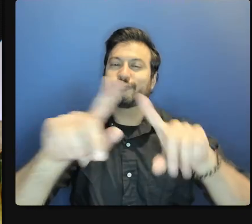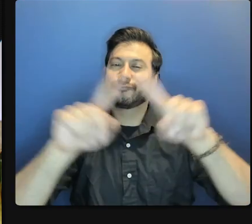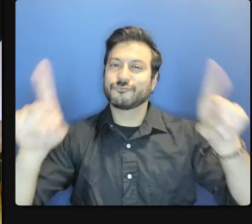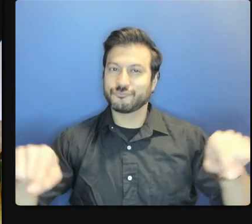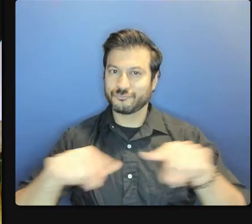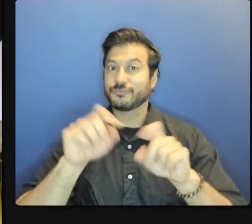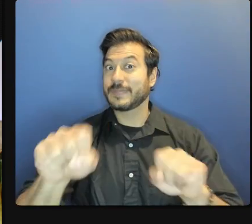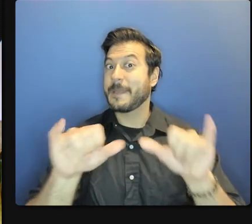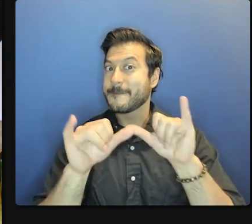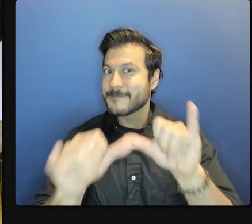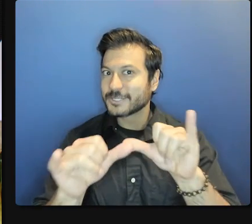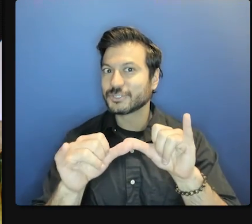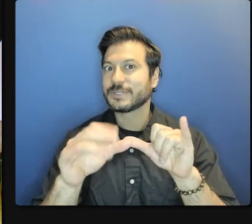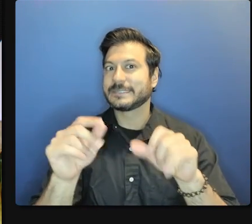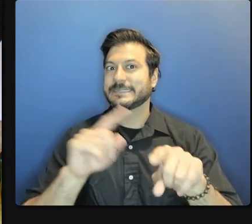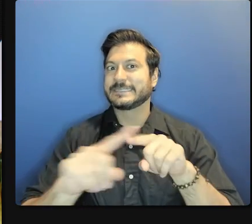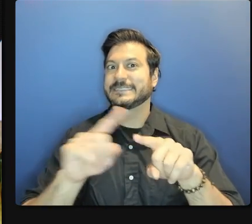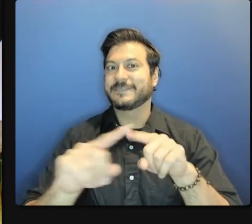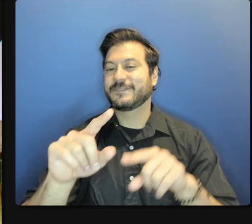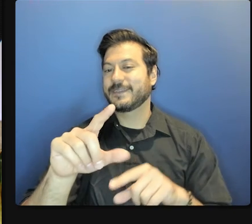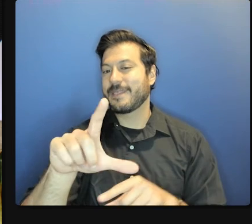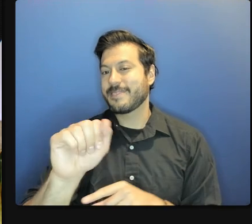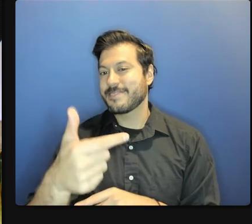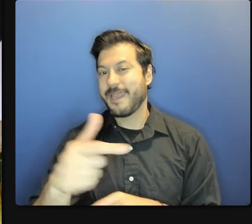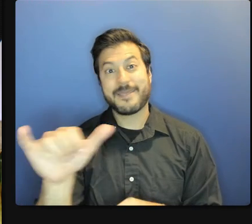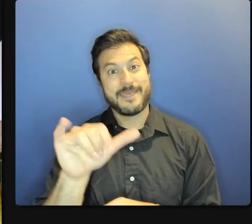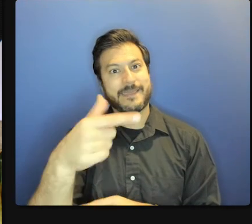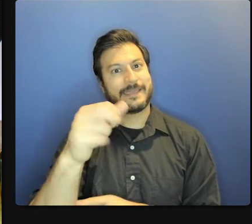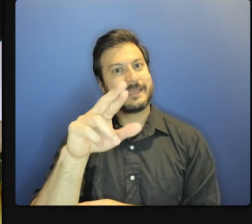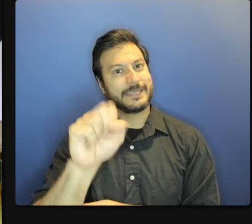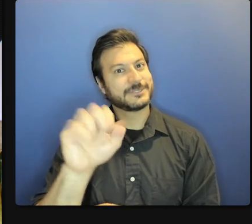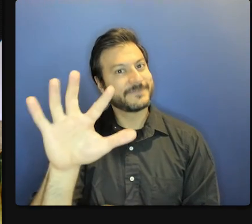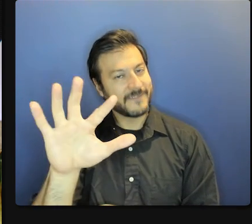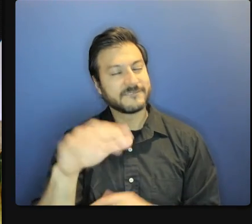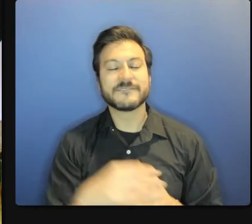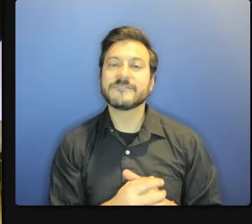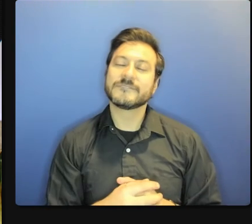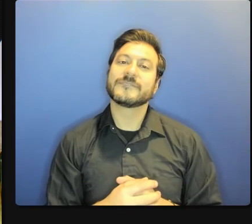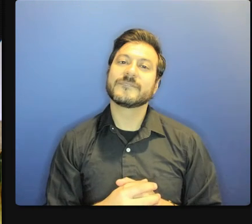You can even measure and react to different latency conditions, similar to what Gears 5 does.